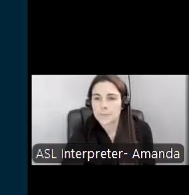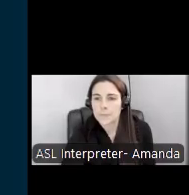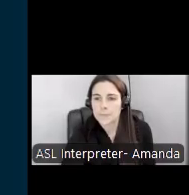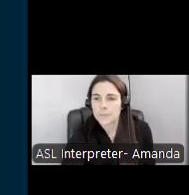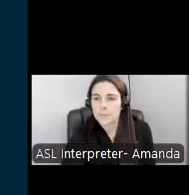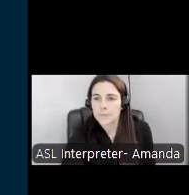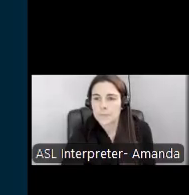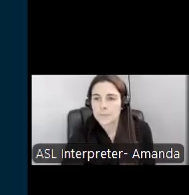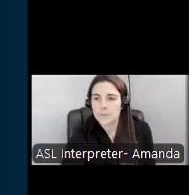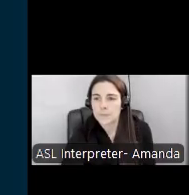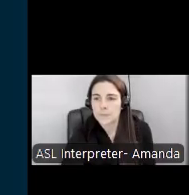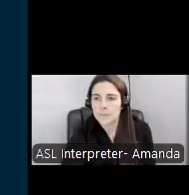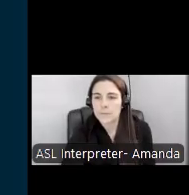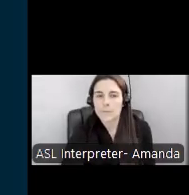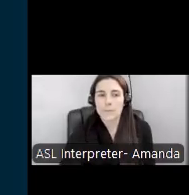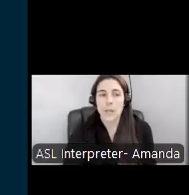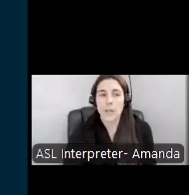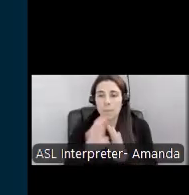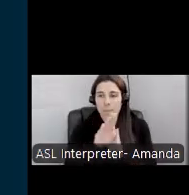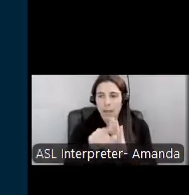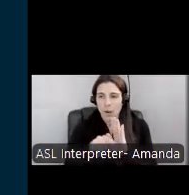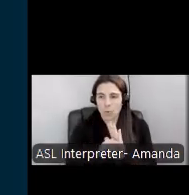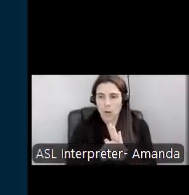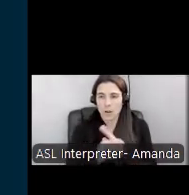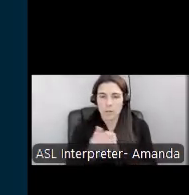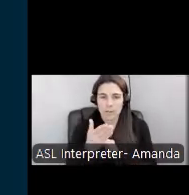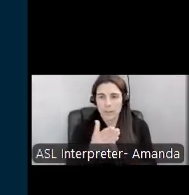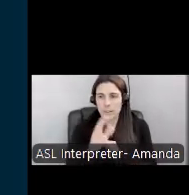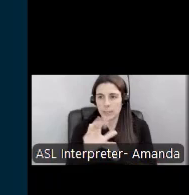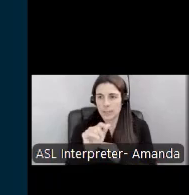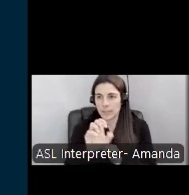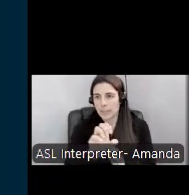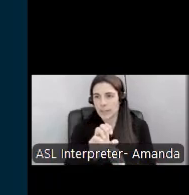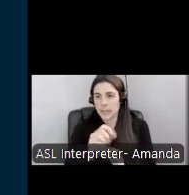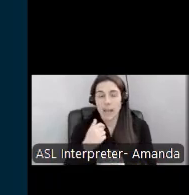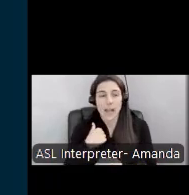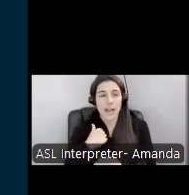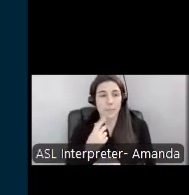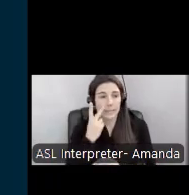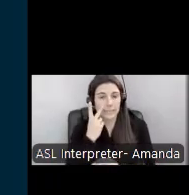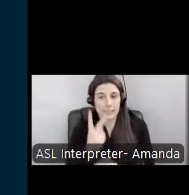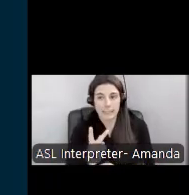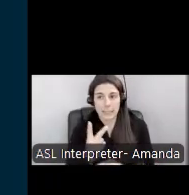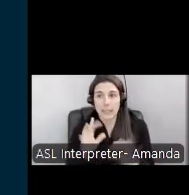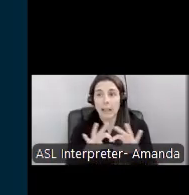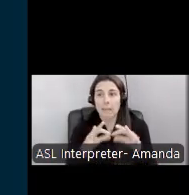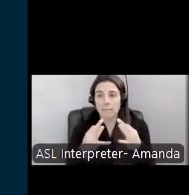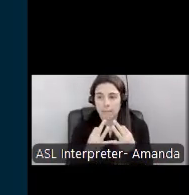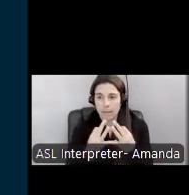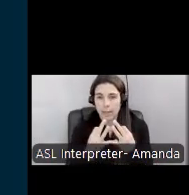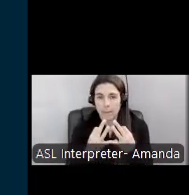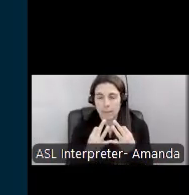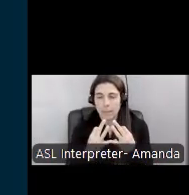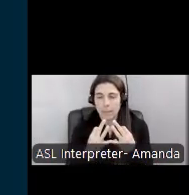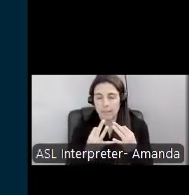So a little bit of background on this case. So I've been seeing this family as a family support specialist. I've been seeing